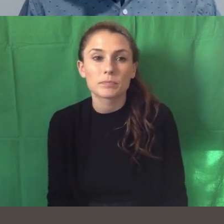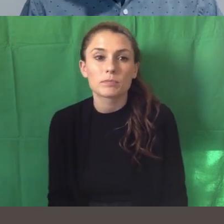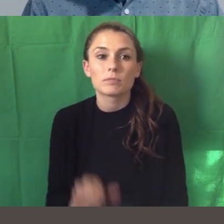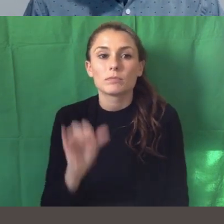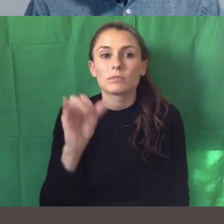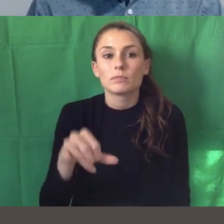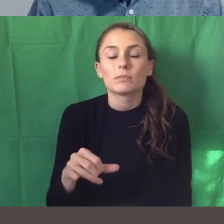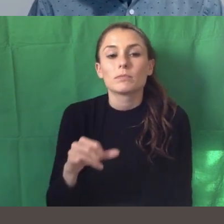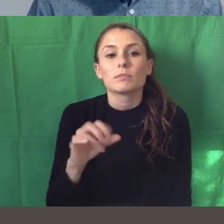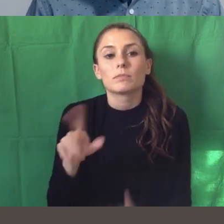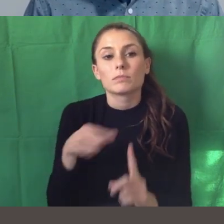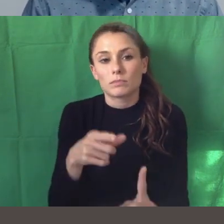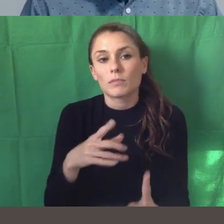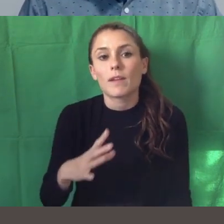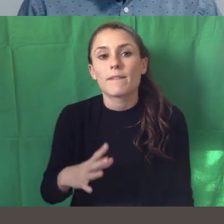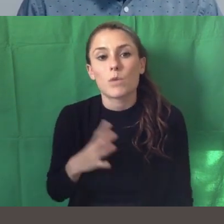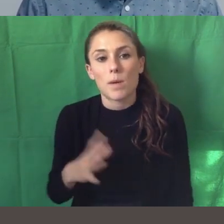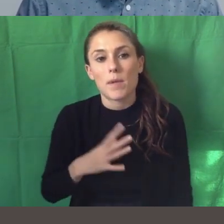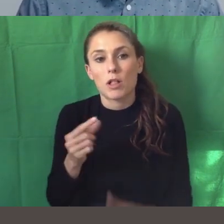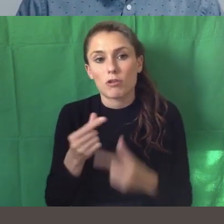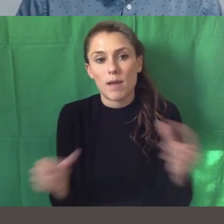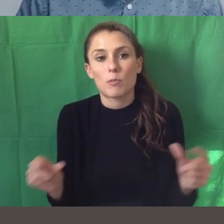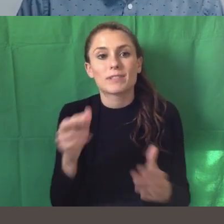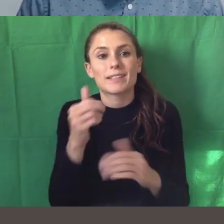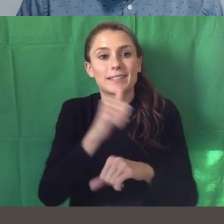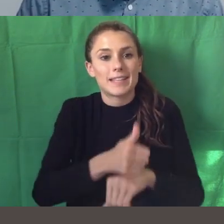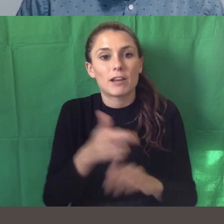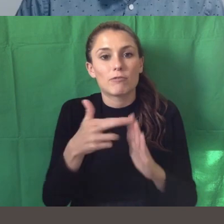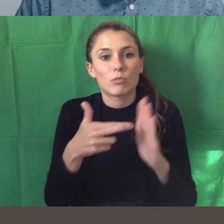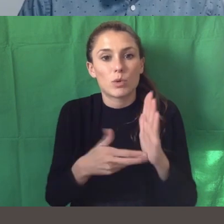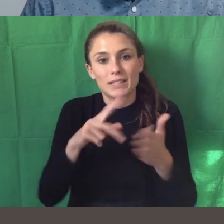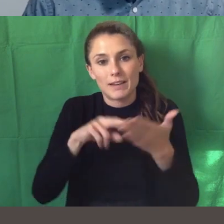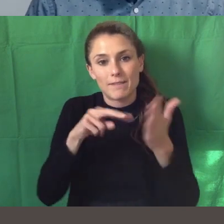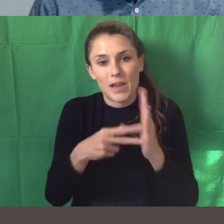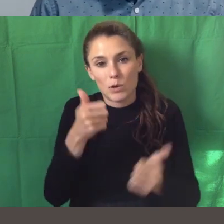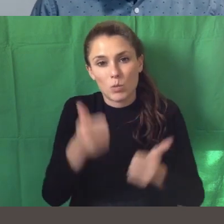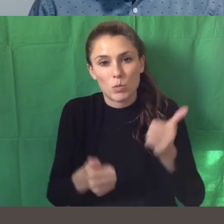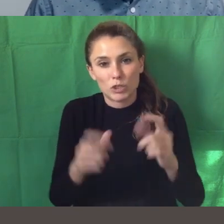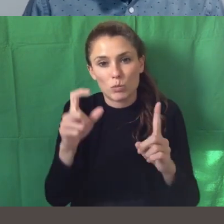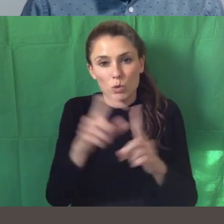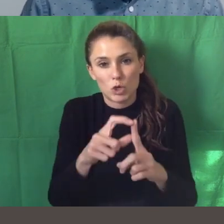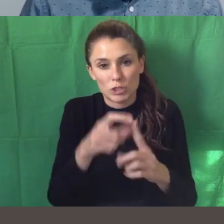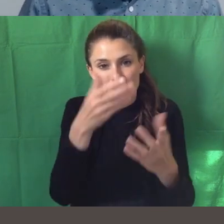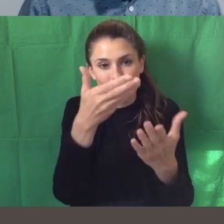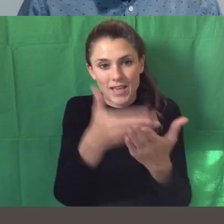Specifically, formal grammar is a set of rules that define what words are valid for any language.